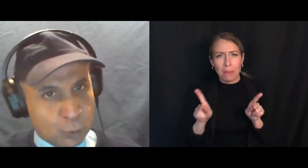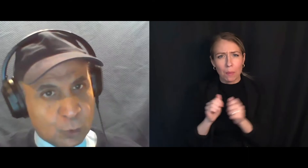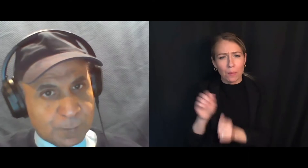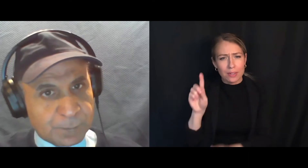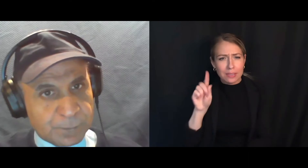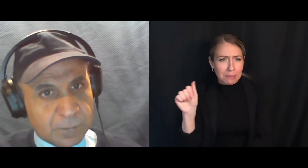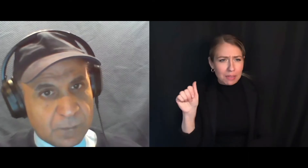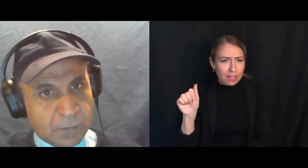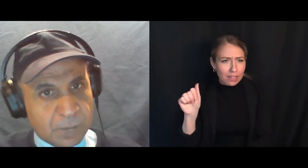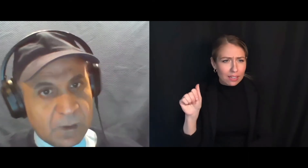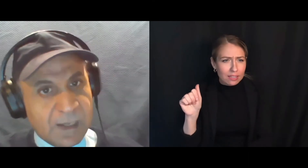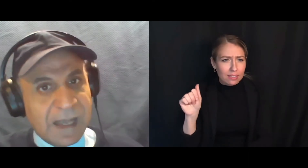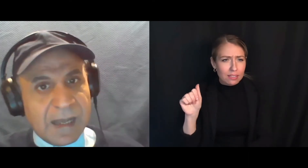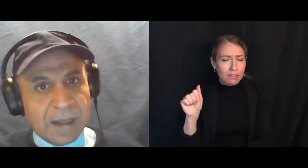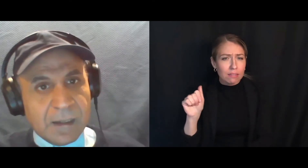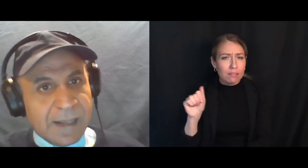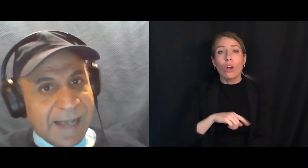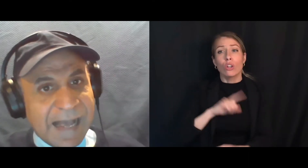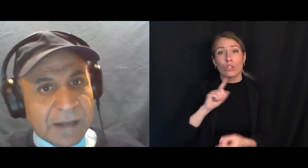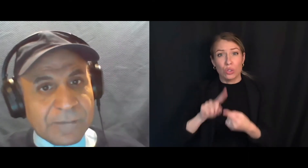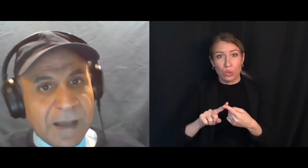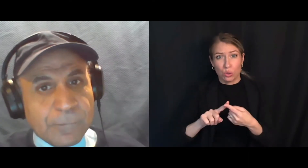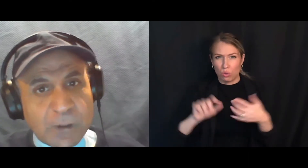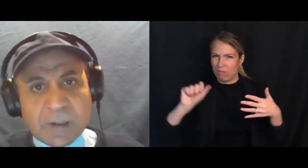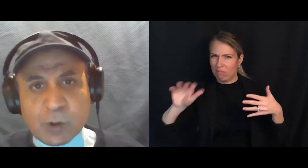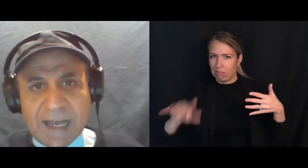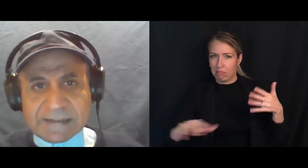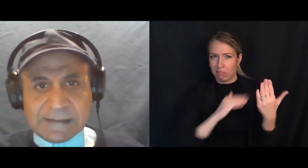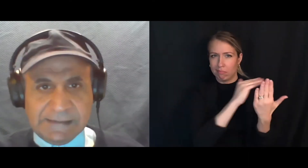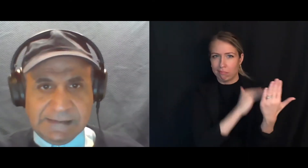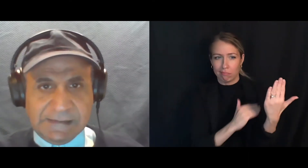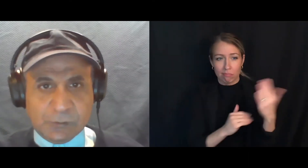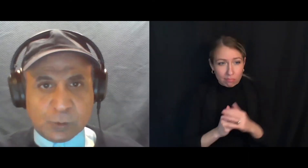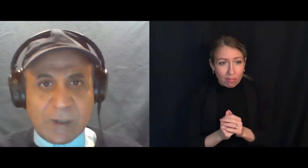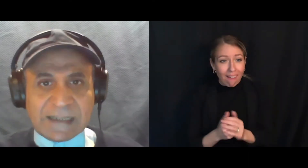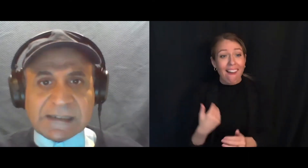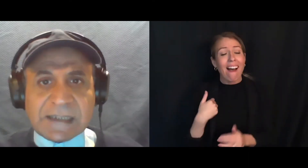and to have affordable access to access the technology